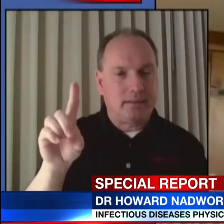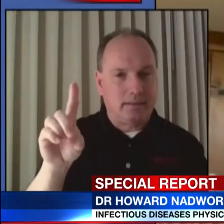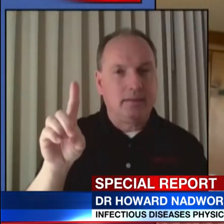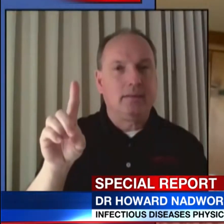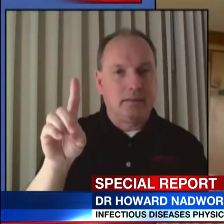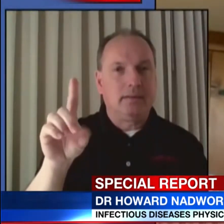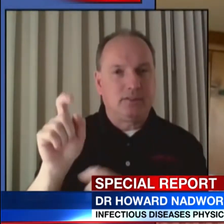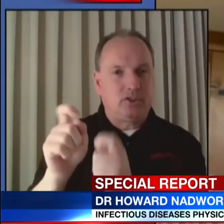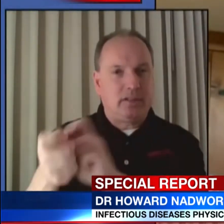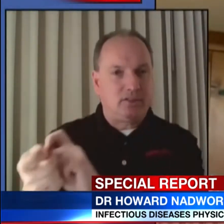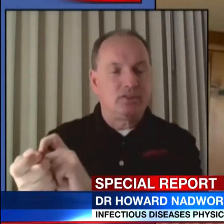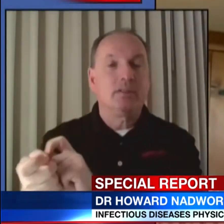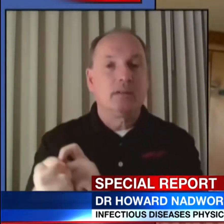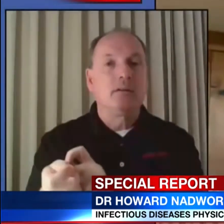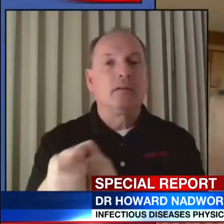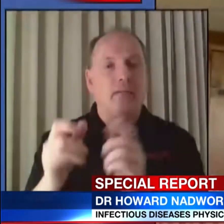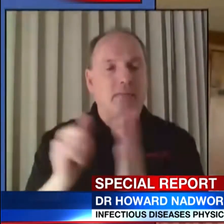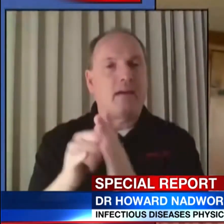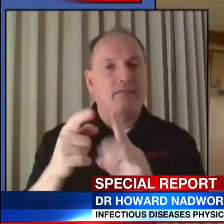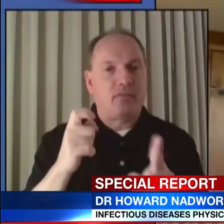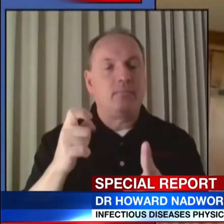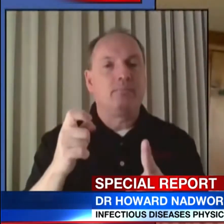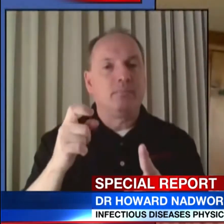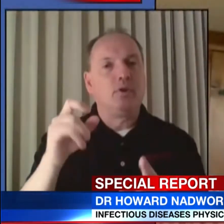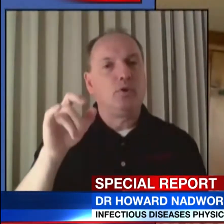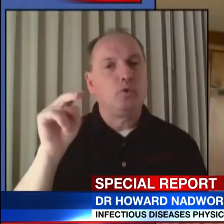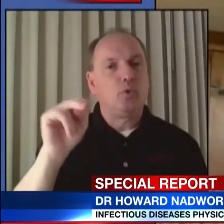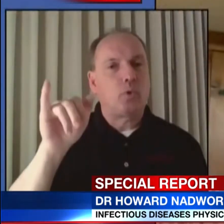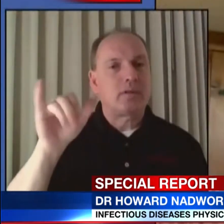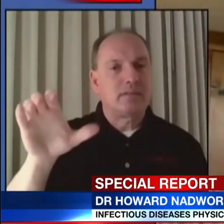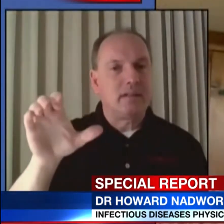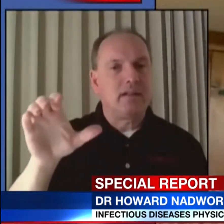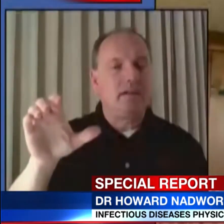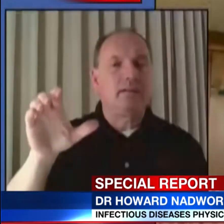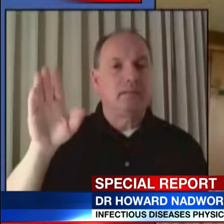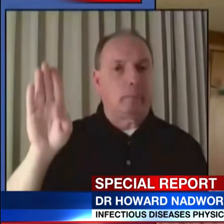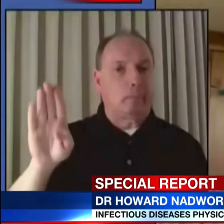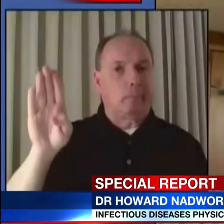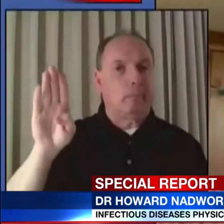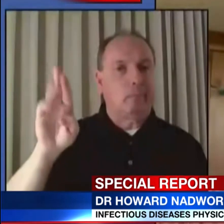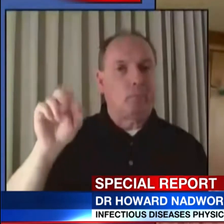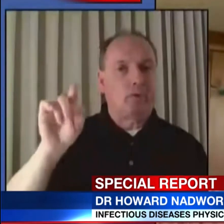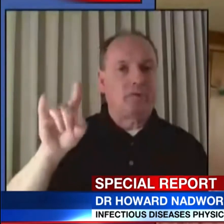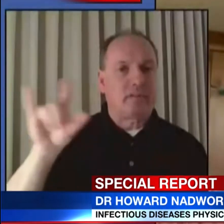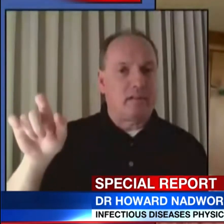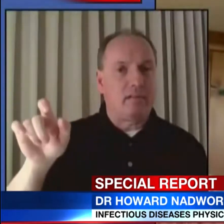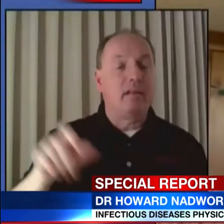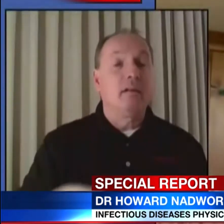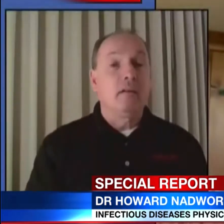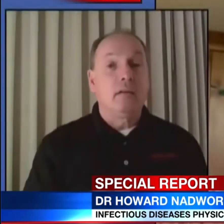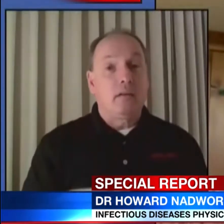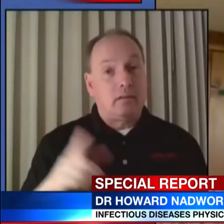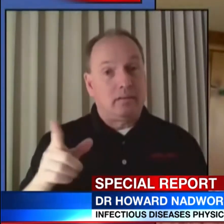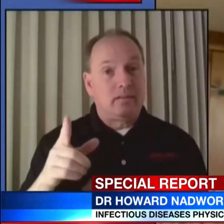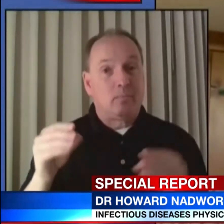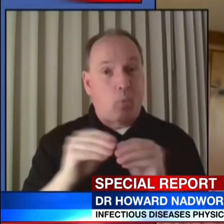484 K. WHICH IS A SPECIFIC AMINO